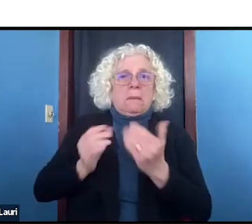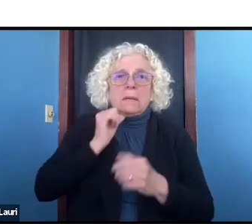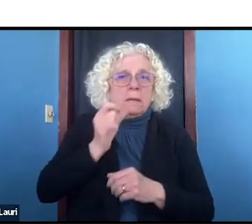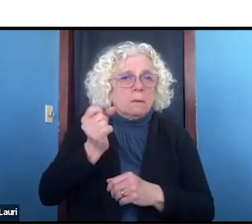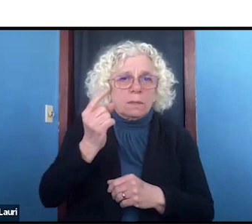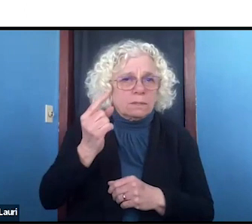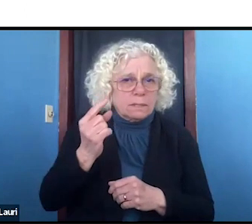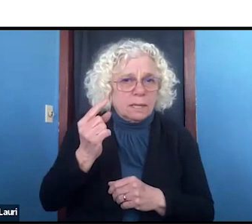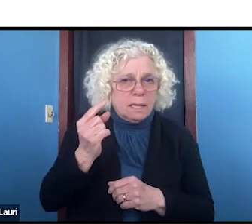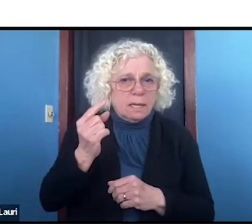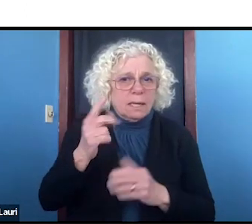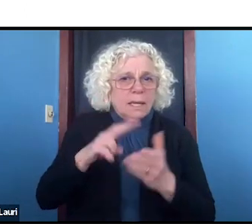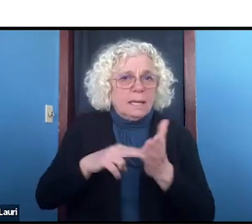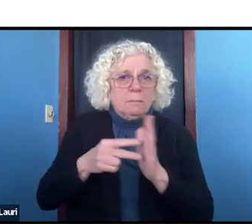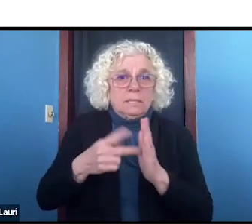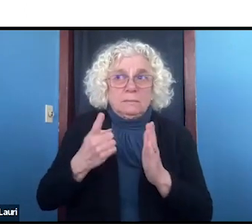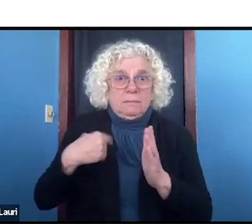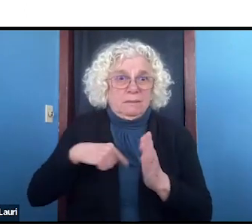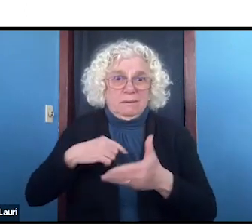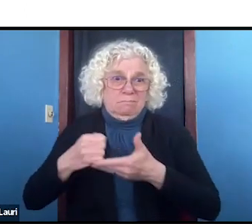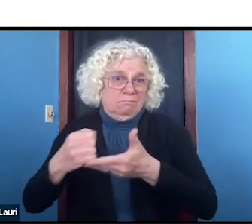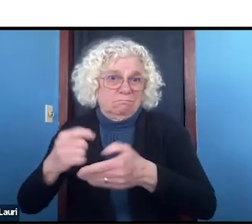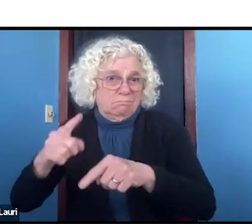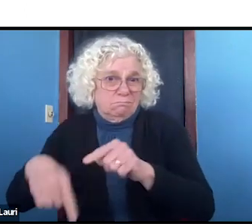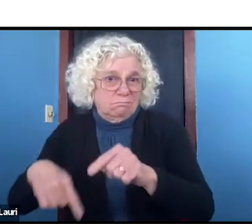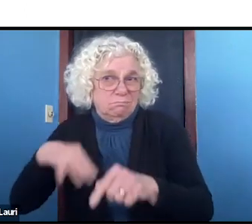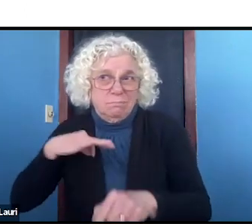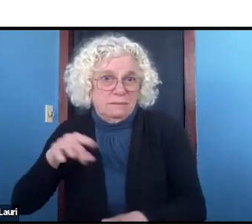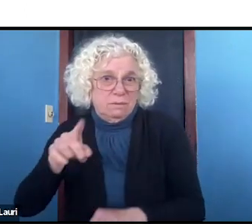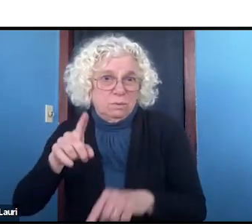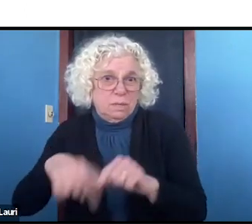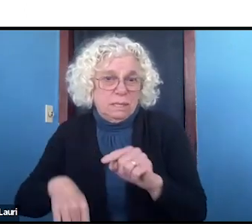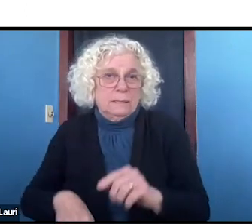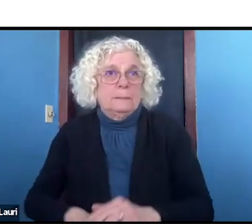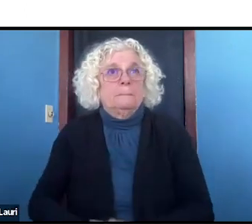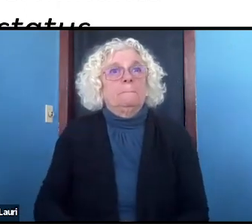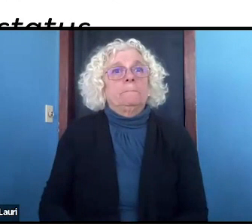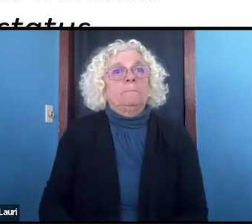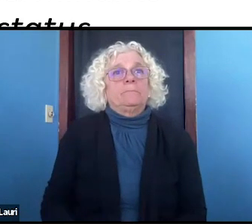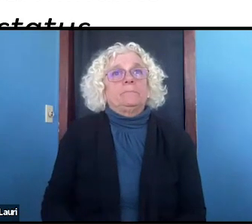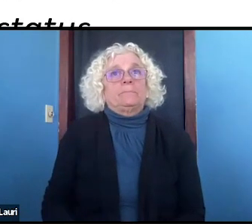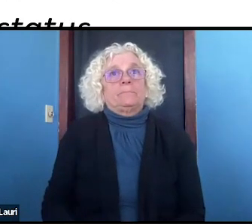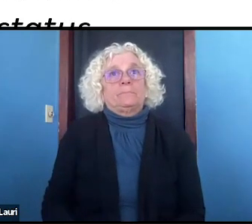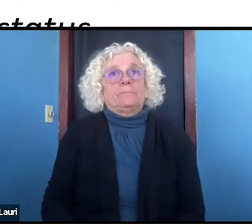then I may not be of value to you. Next slide.